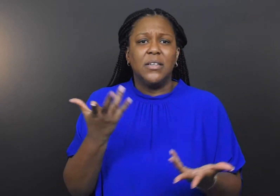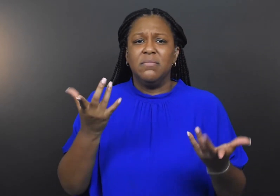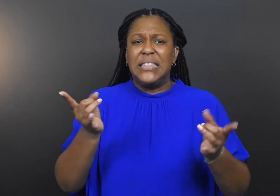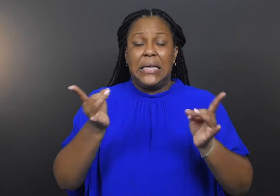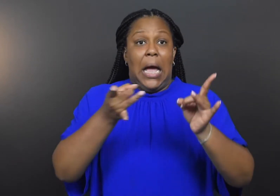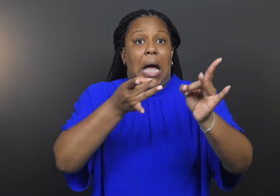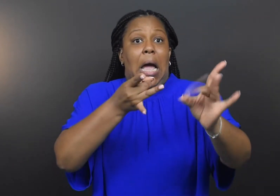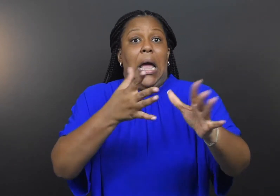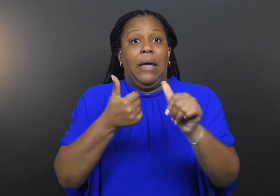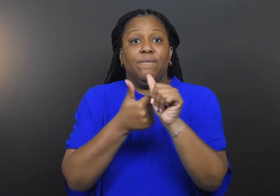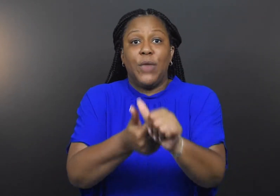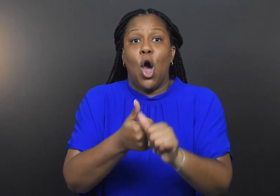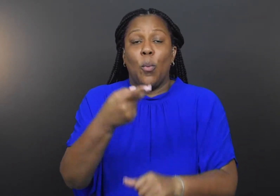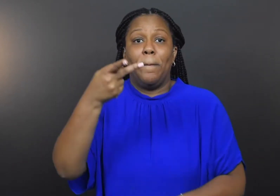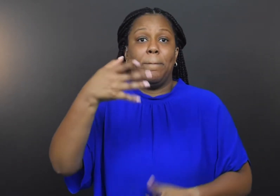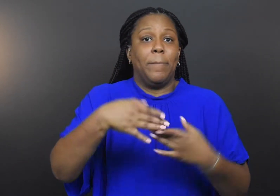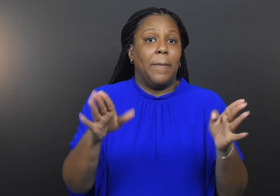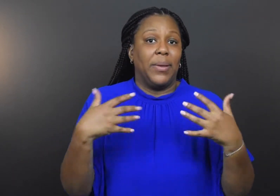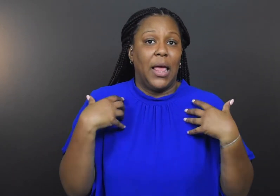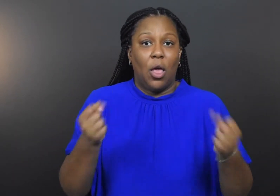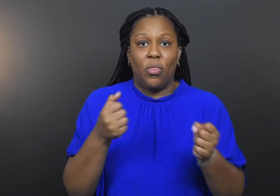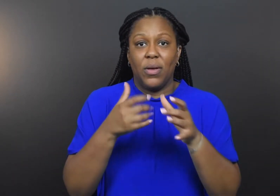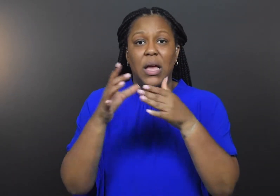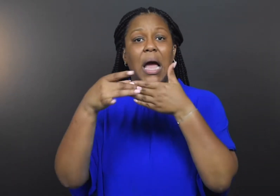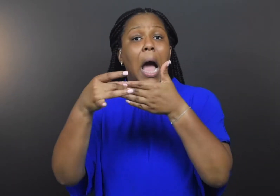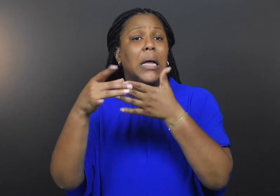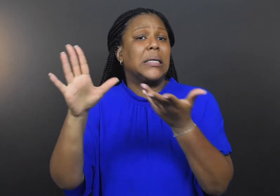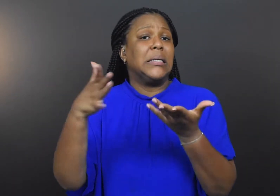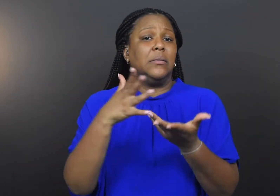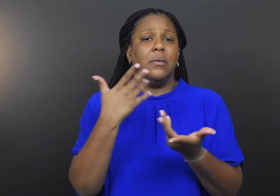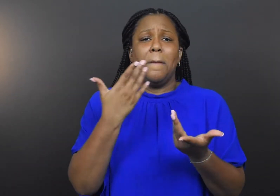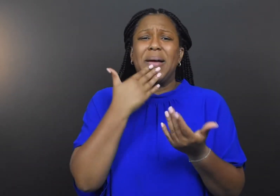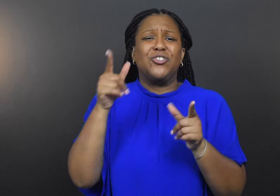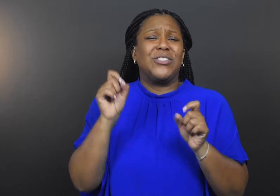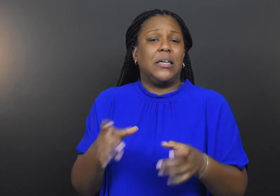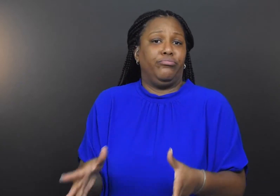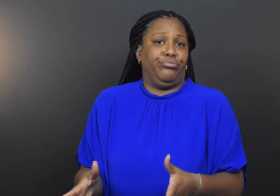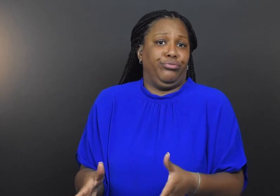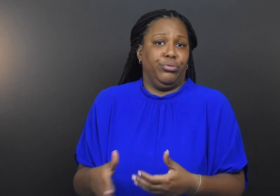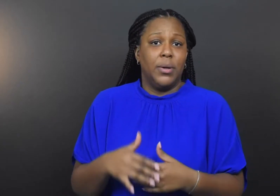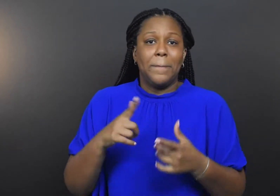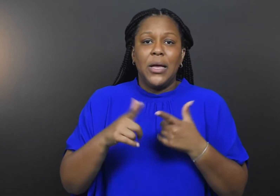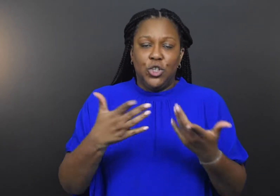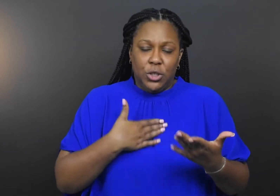and despite following public health guidance as best she can, she will test positive for COVID-19.